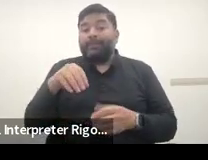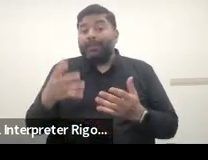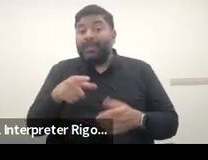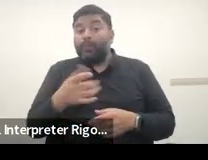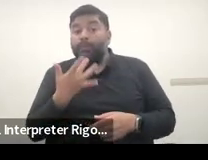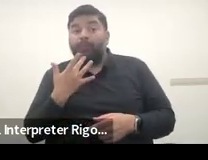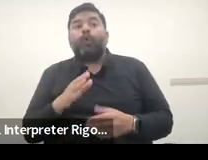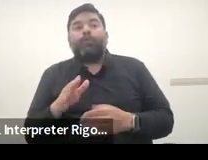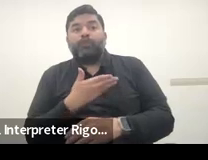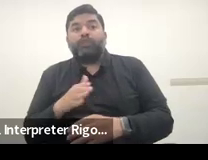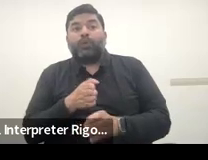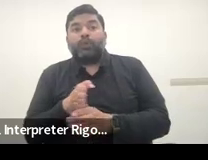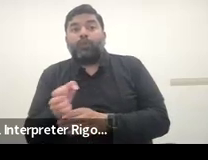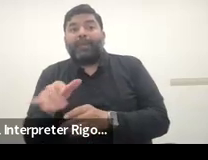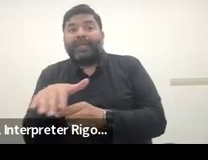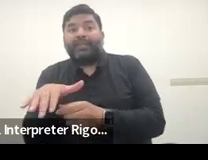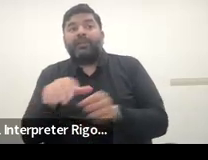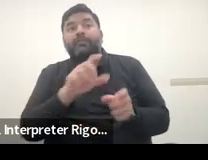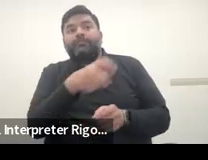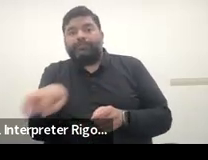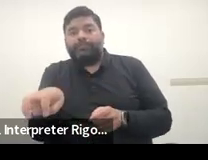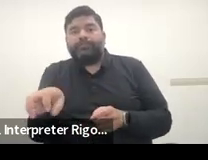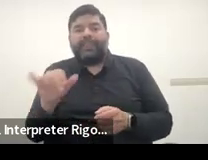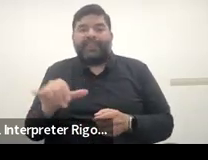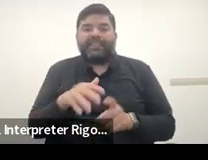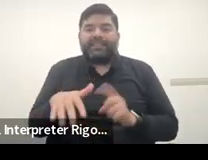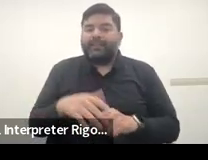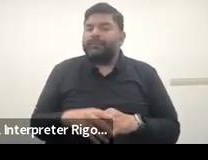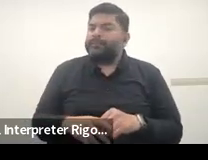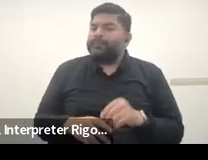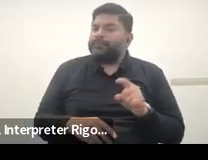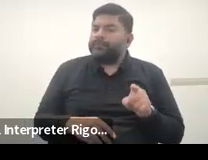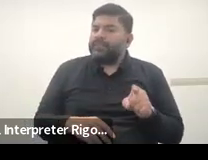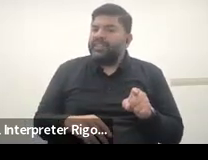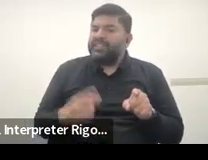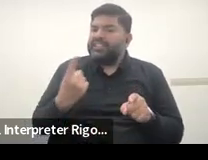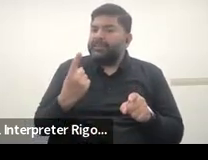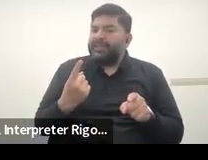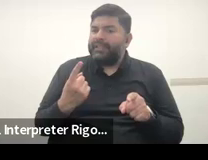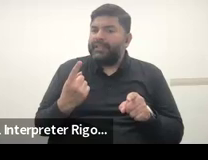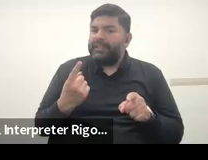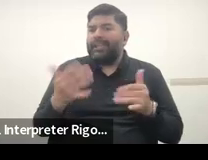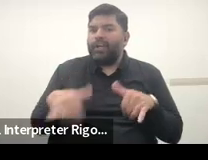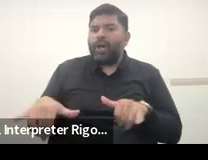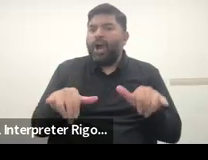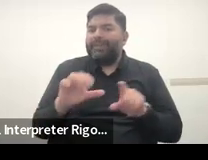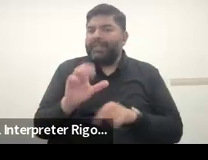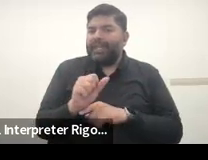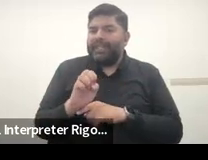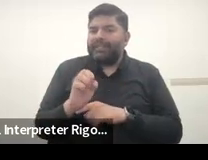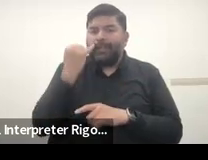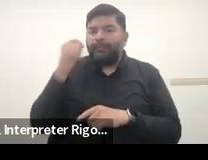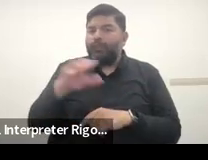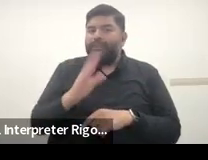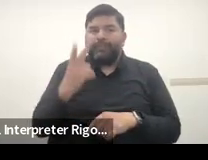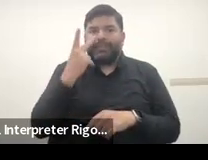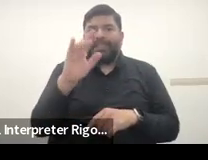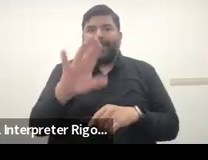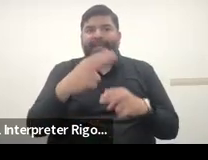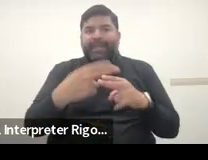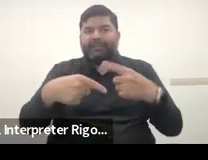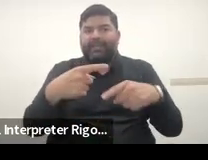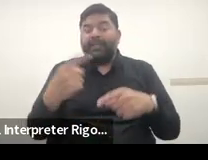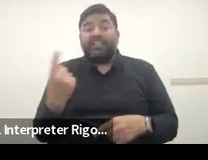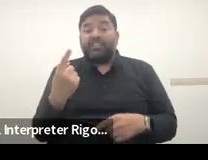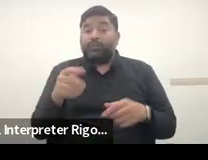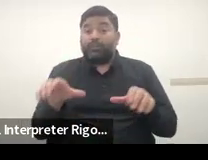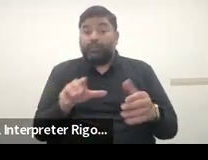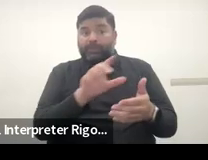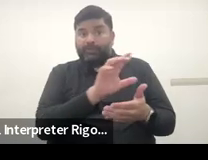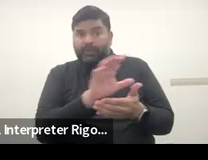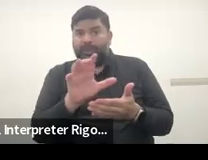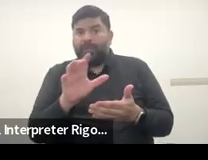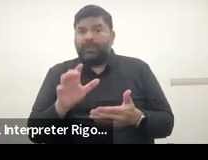setting. AUDIENCE MEMBER: in the Kamala case, if you haven't seen that namesign before and somebody's doing the thing, presumably a signer would say,